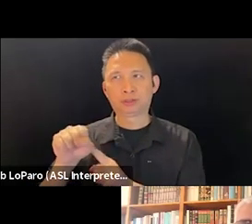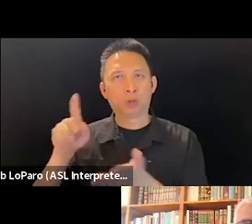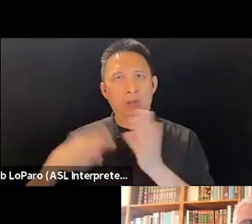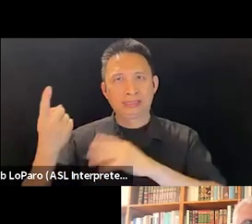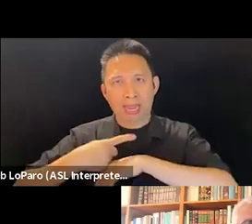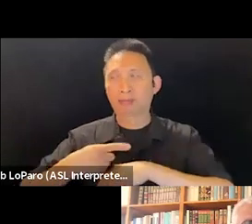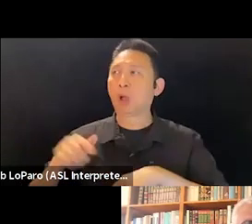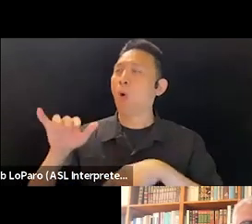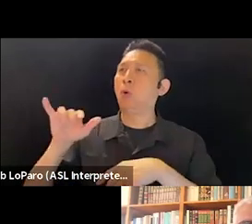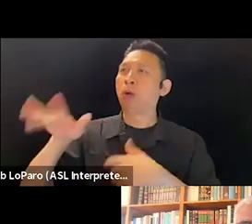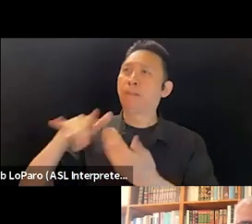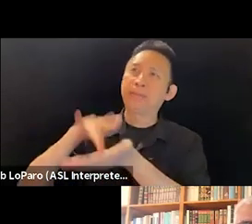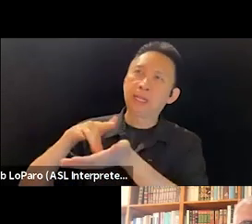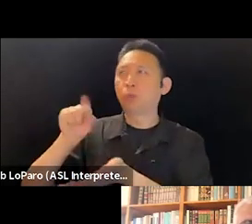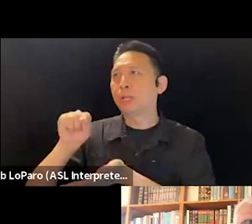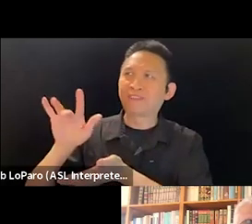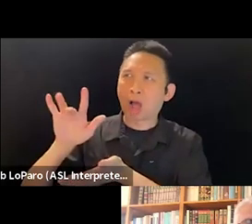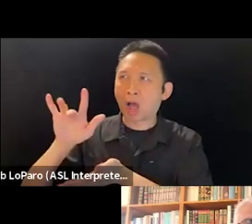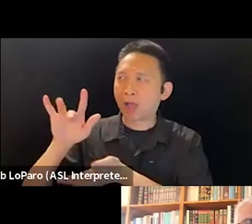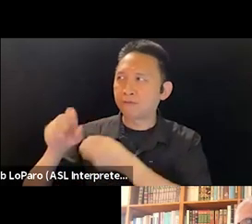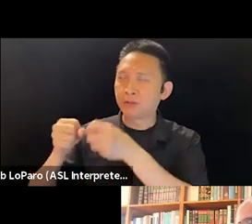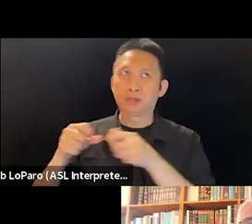mid of 2025, so we agree this is 2025.